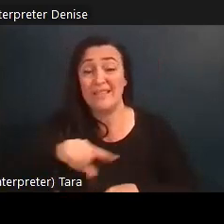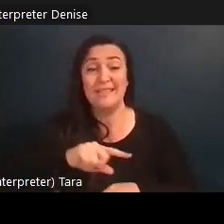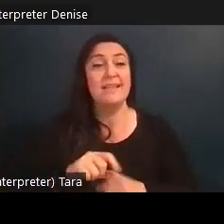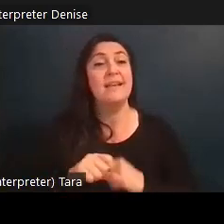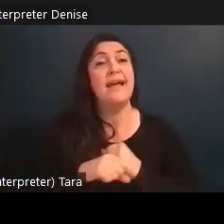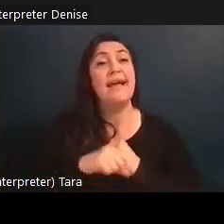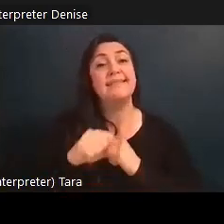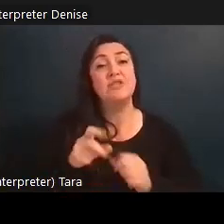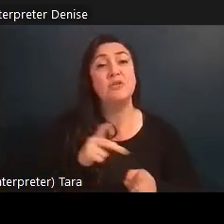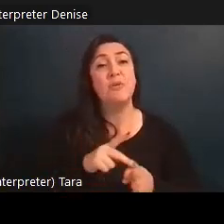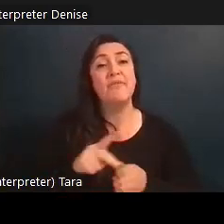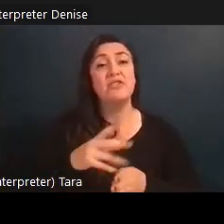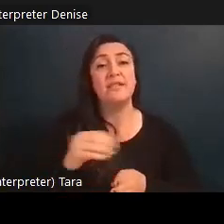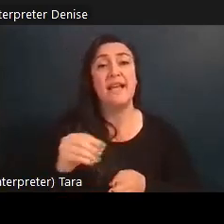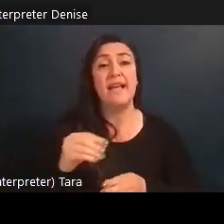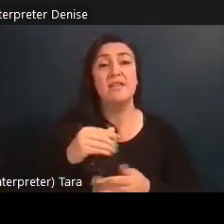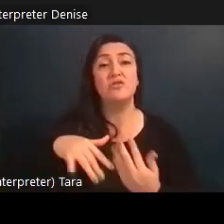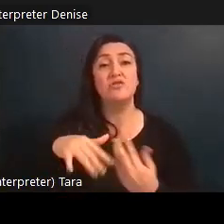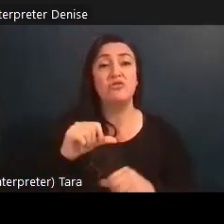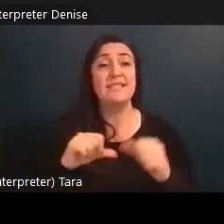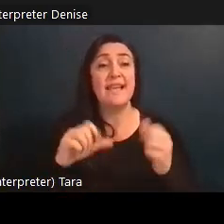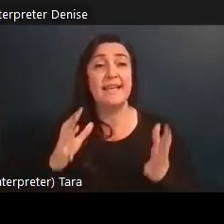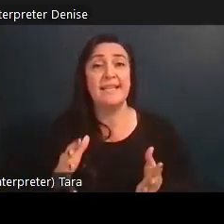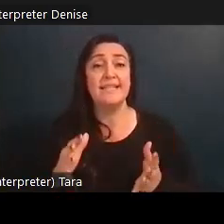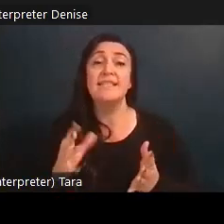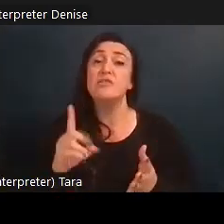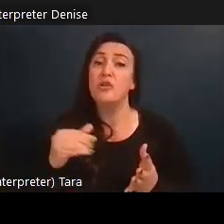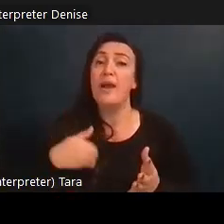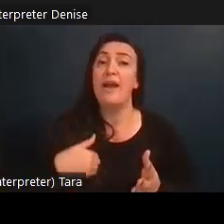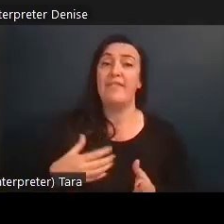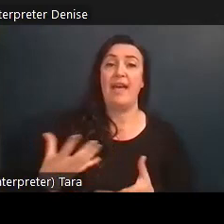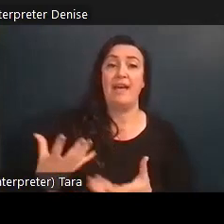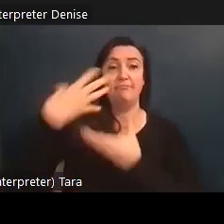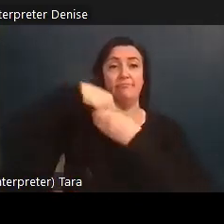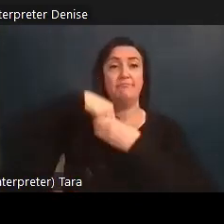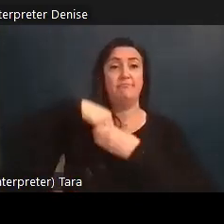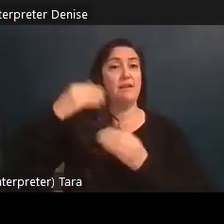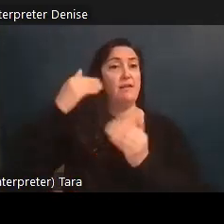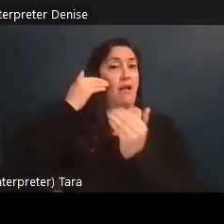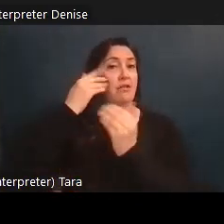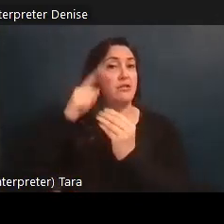of that disciplinary knowledge. But those fields tend to be underfunded relative to some of